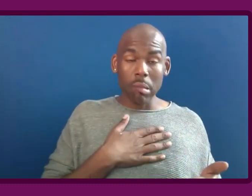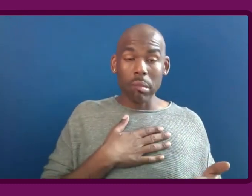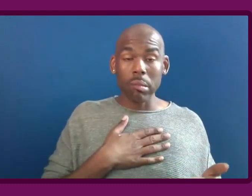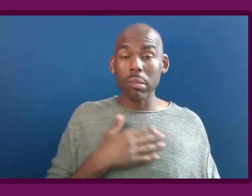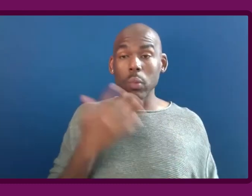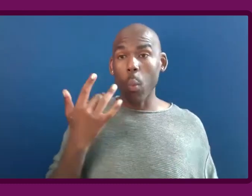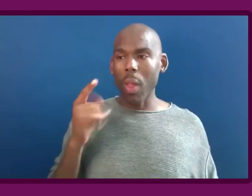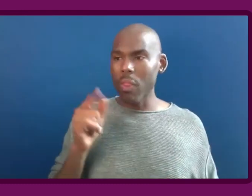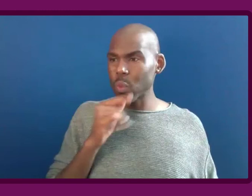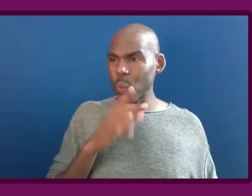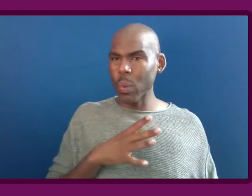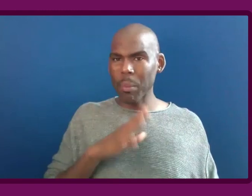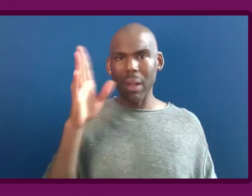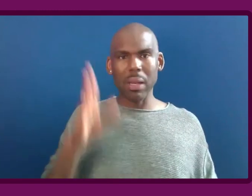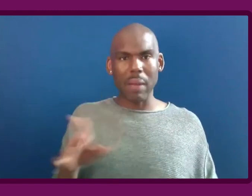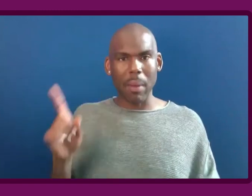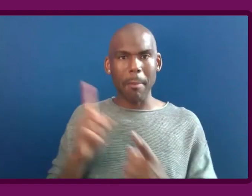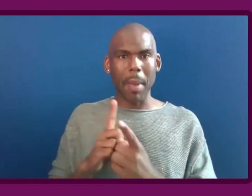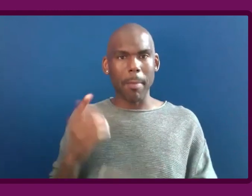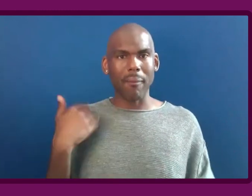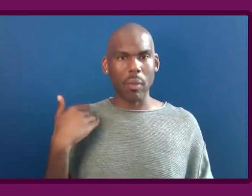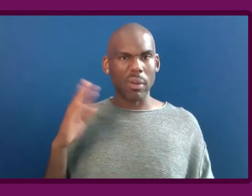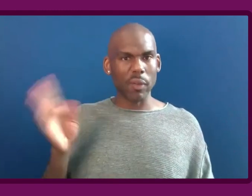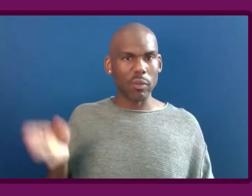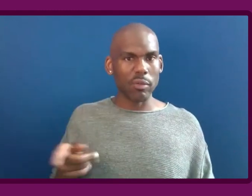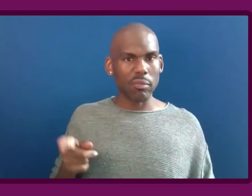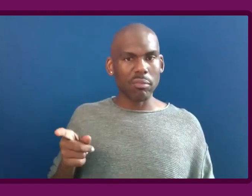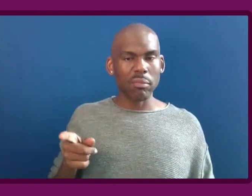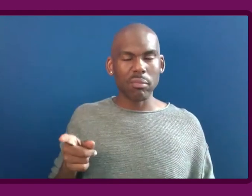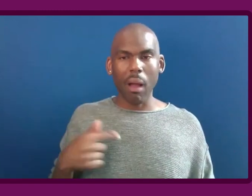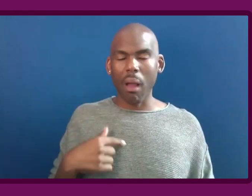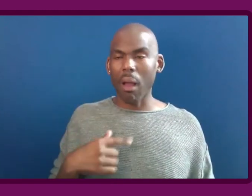the beautiful parts of life, the beautiful parts of being part of a stable community.